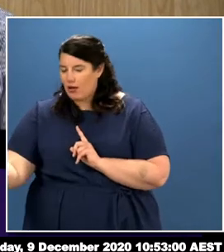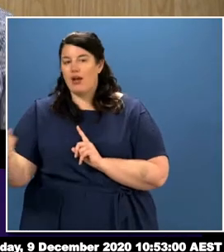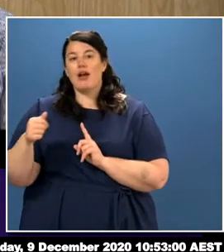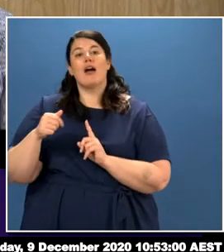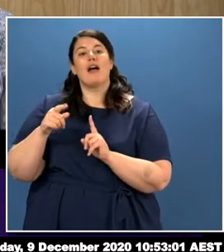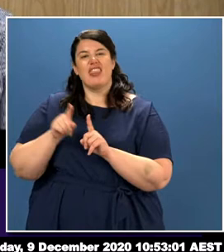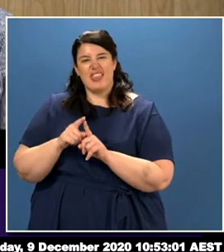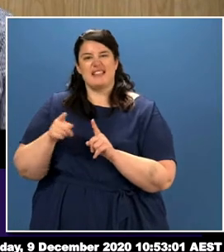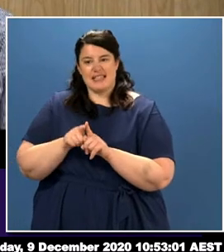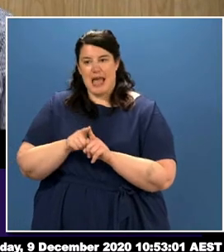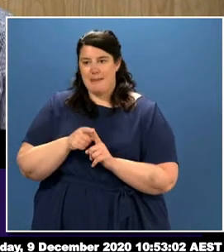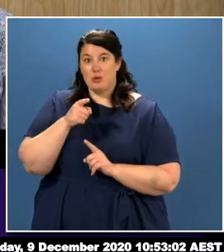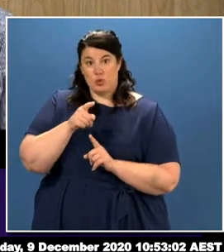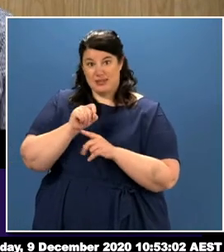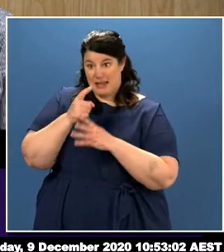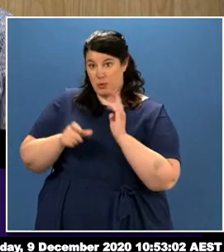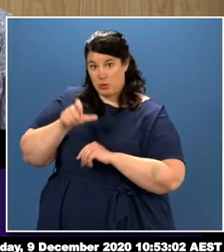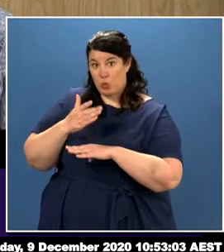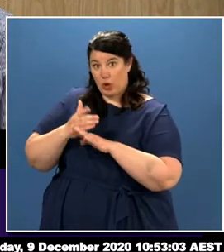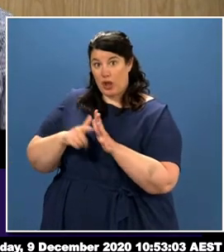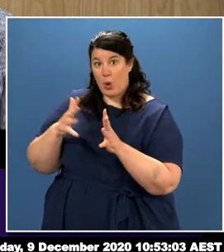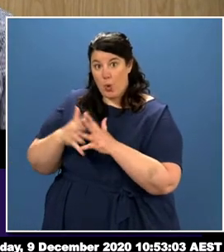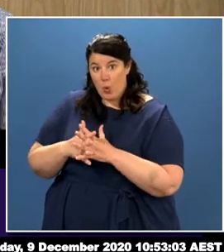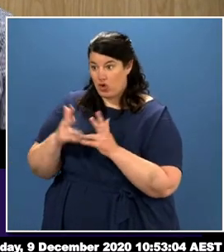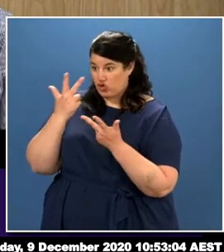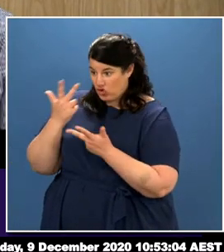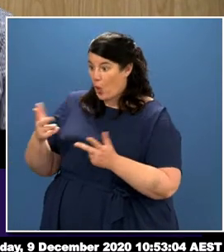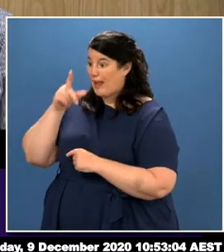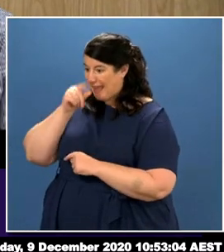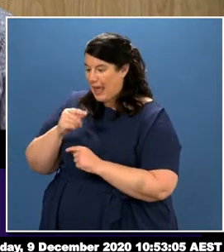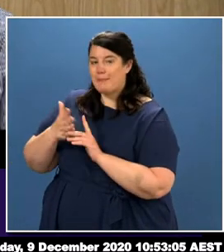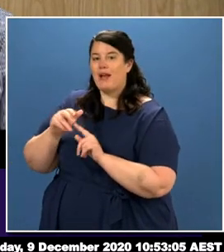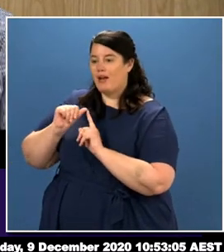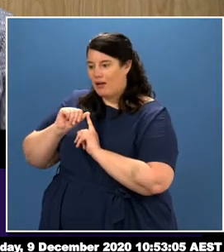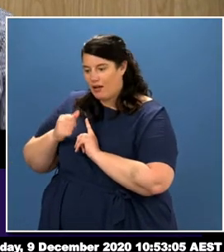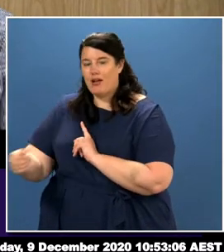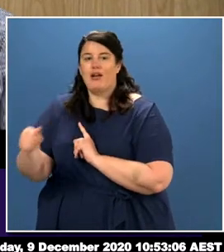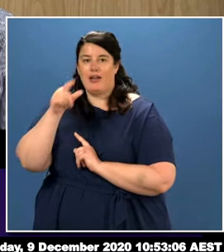but encouraging others who are coming after you, is that a similar